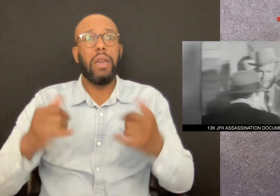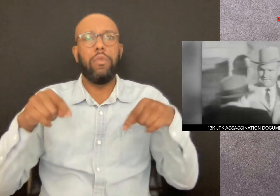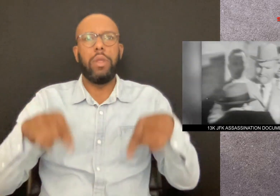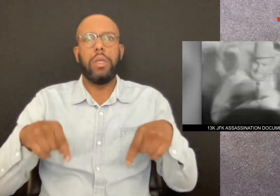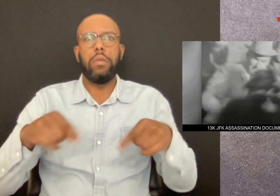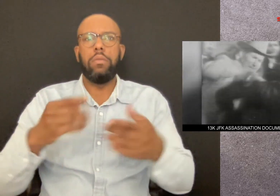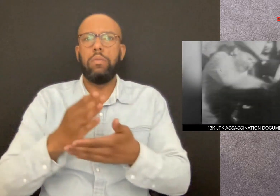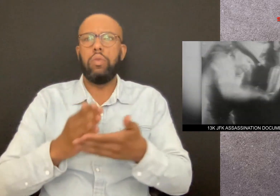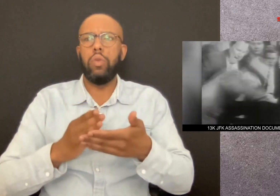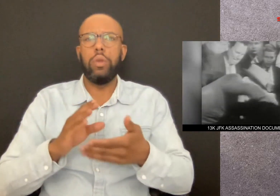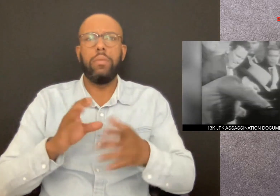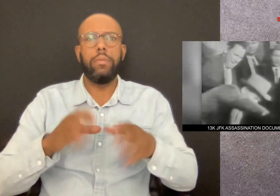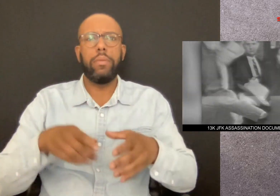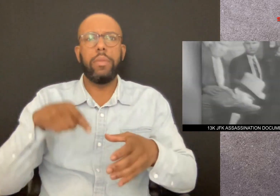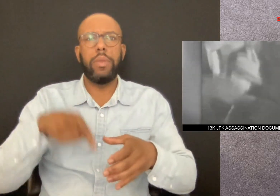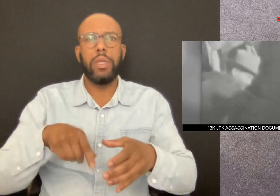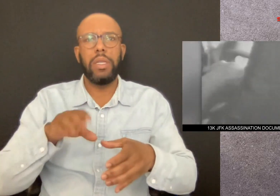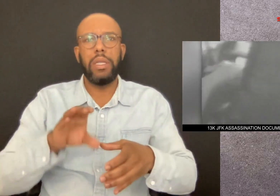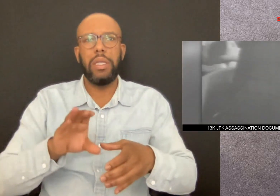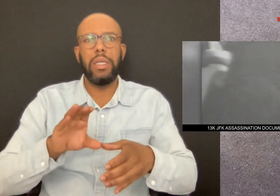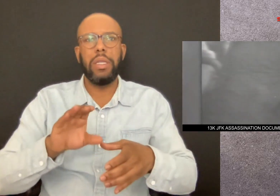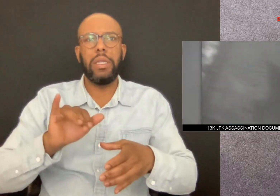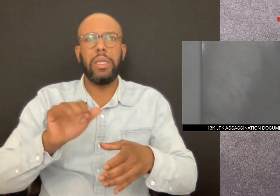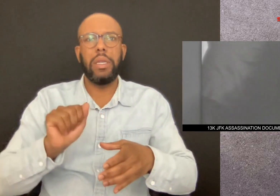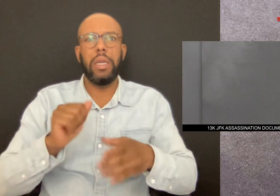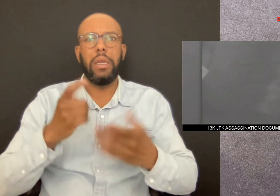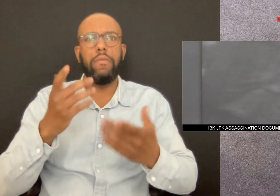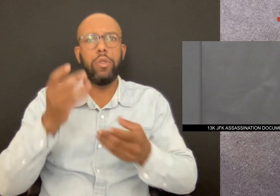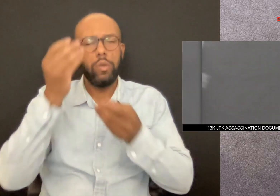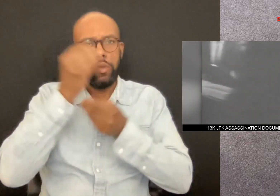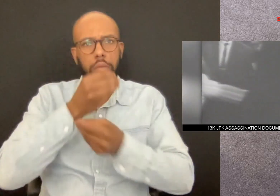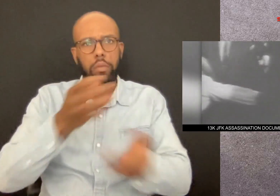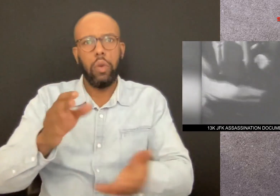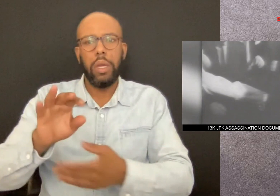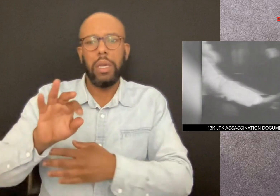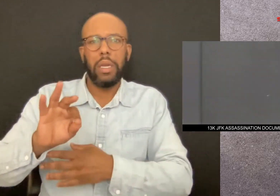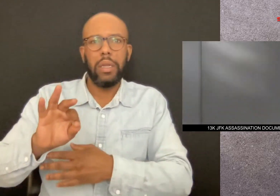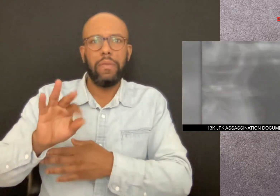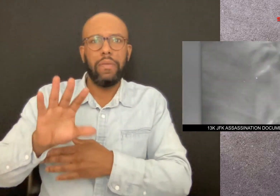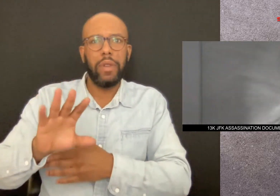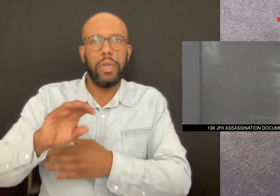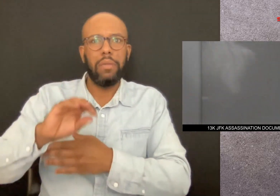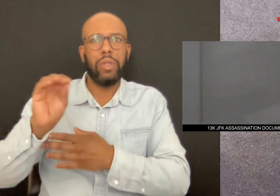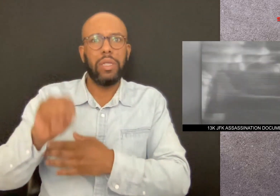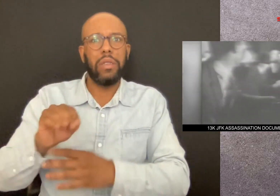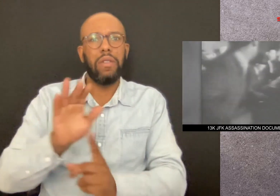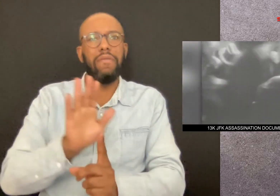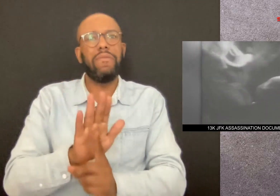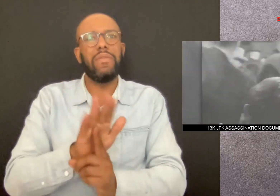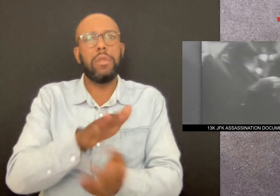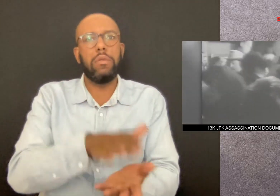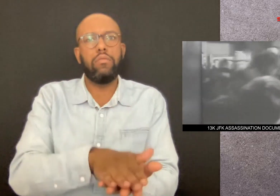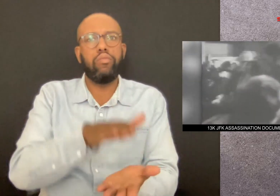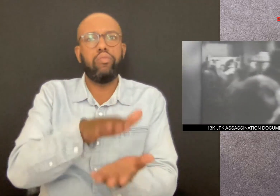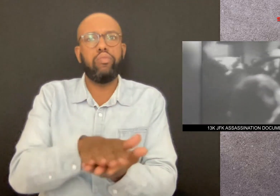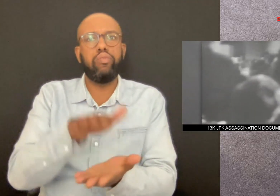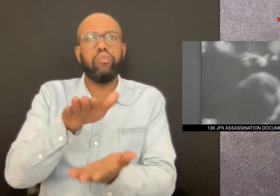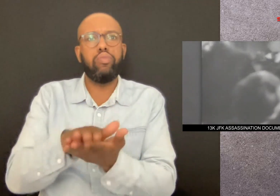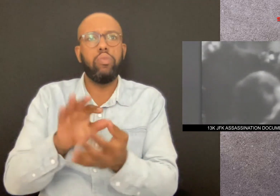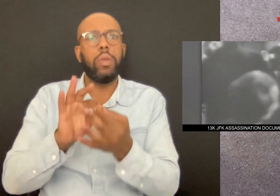for its part the CIA reports that 95% of its records related to JFK